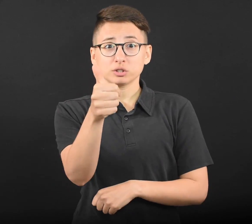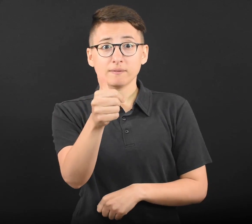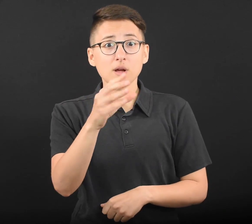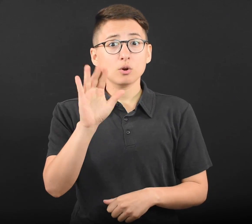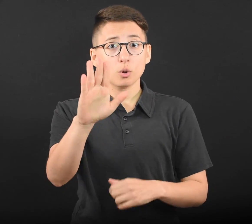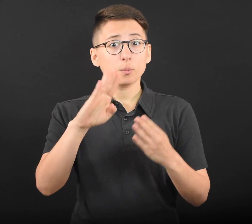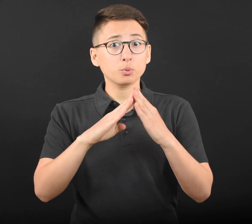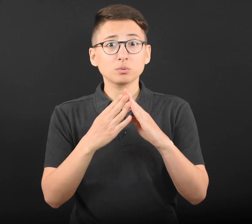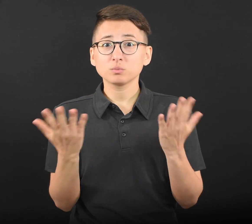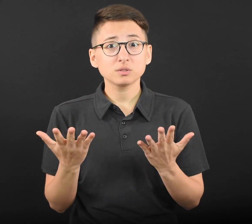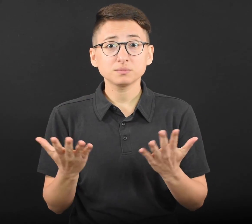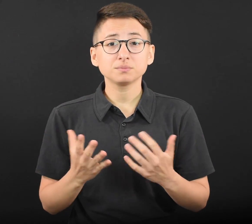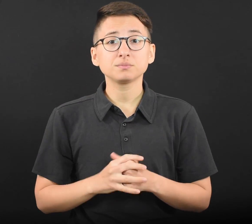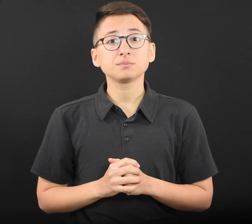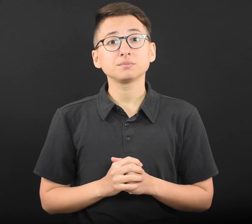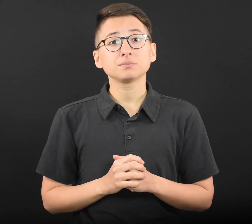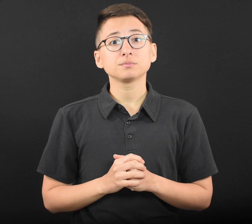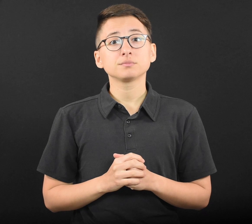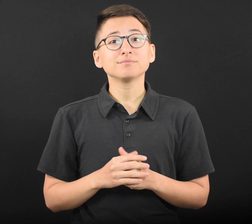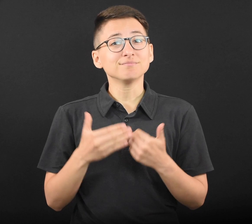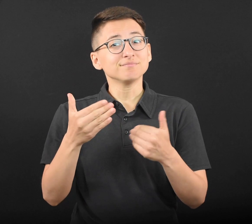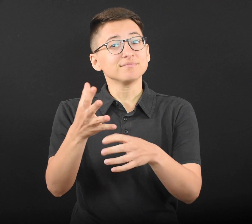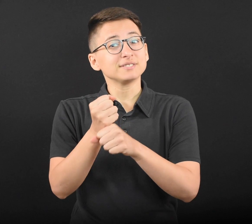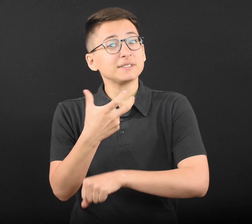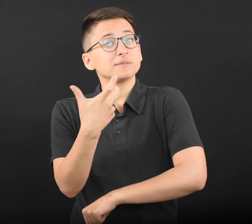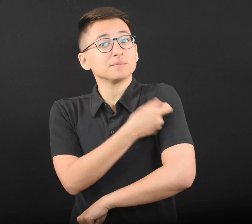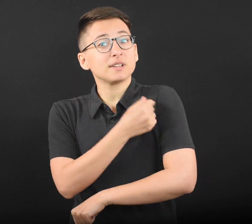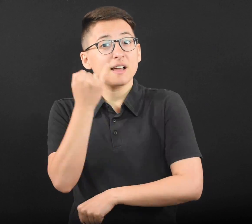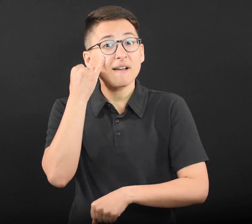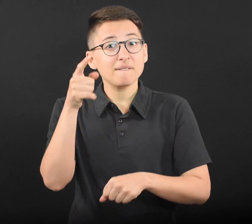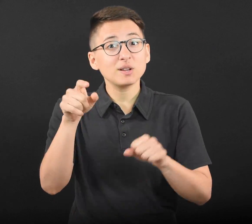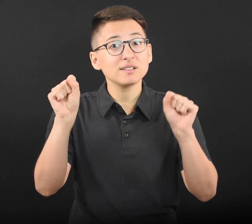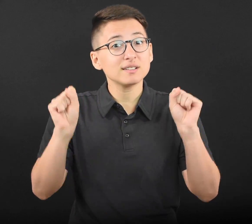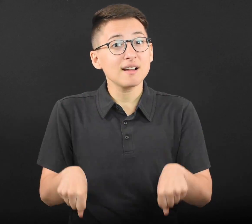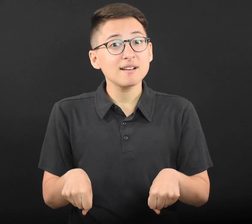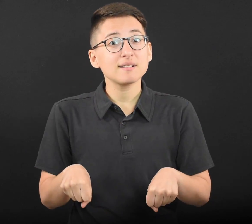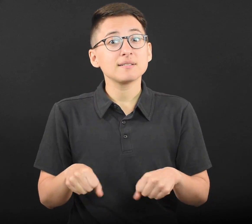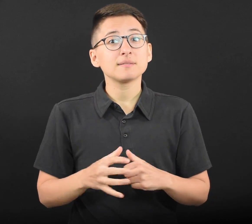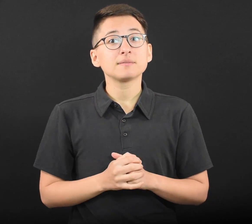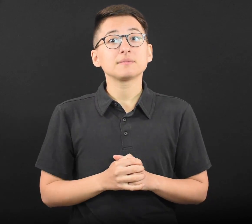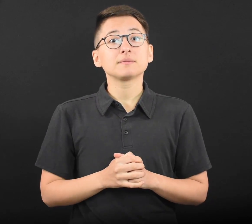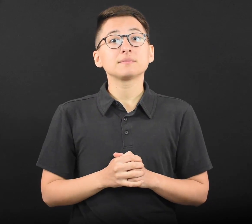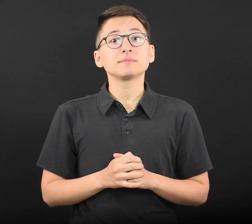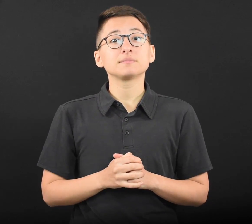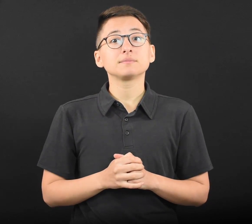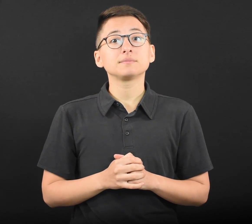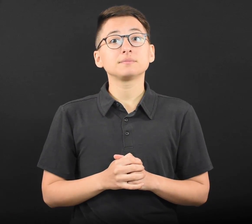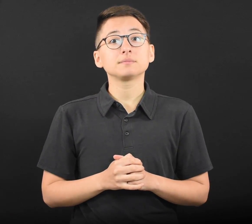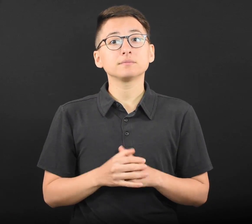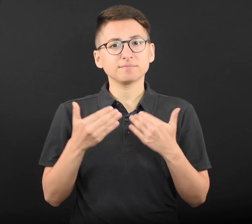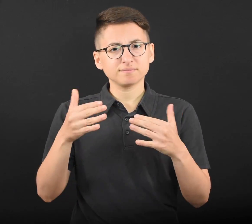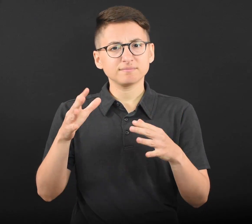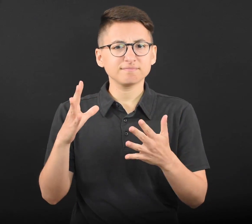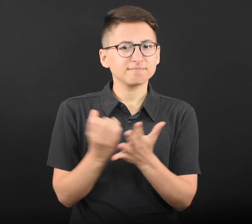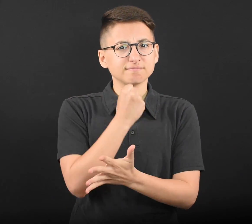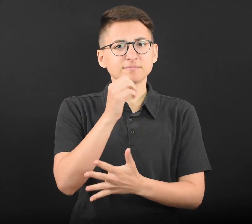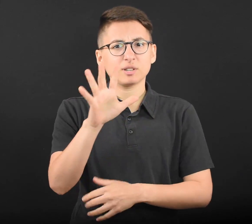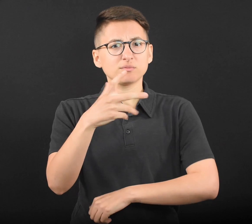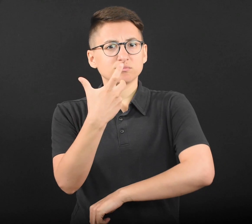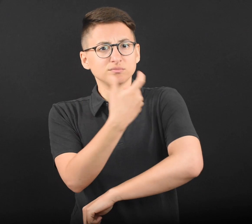vaccine if you are eligible and able. Take your shot to summer — to help our state stay safe,